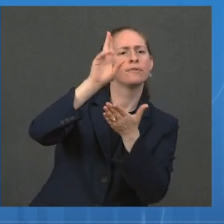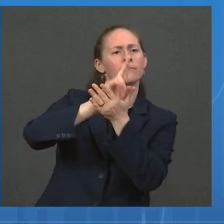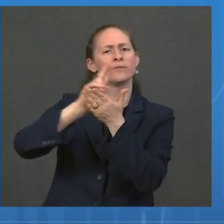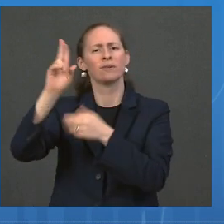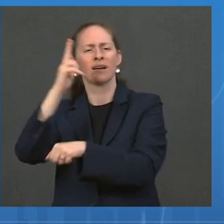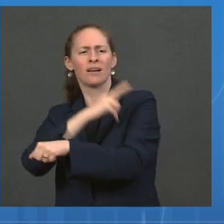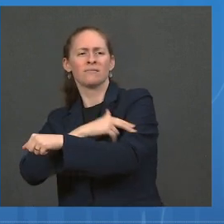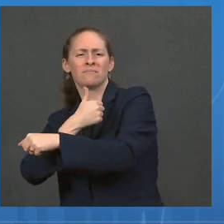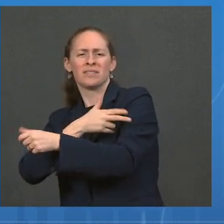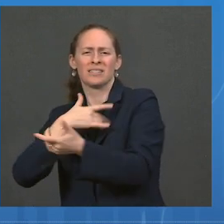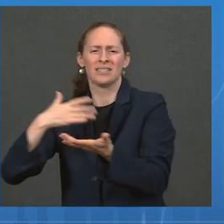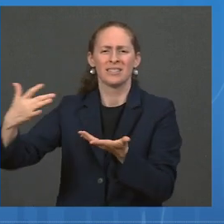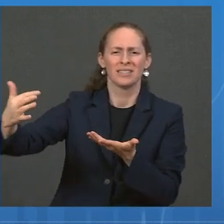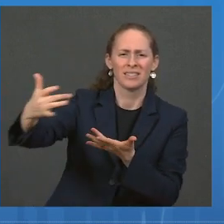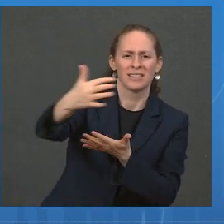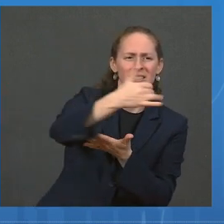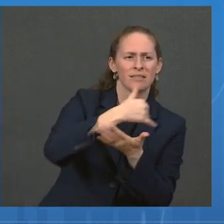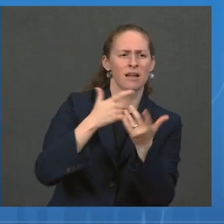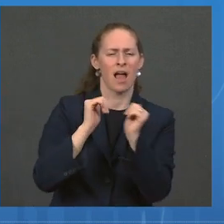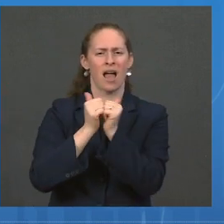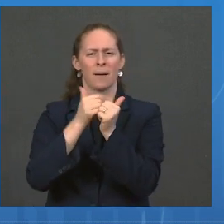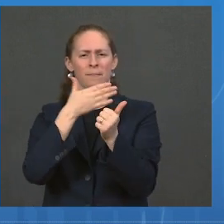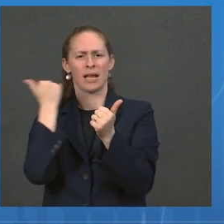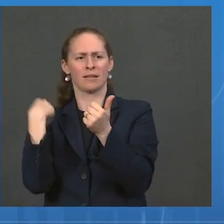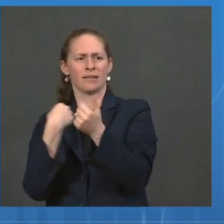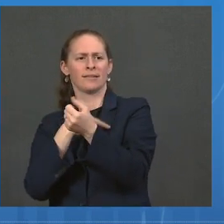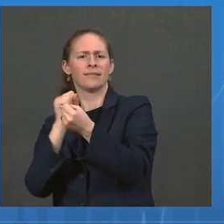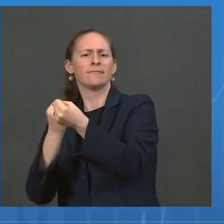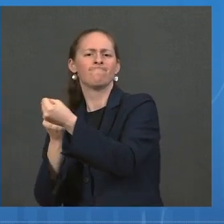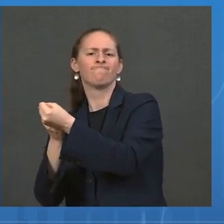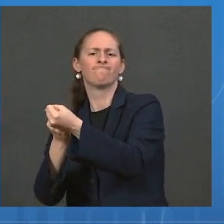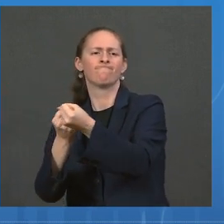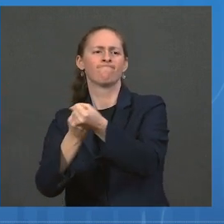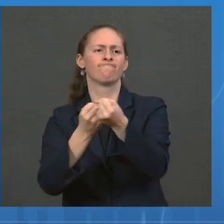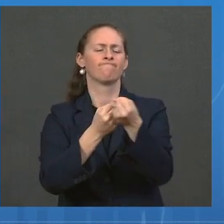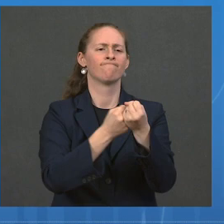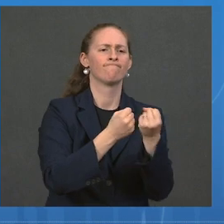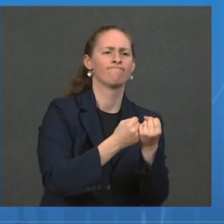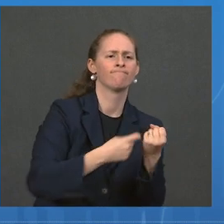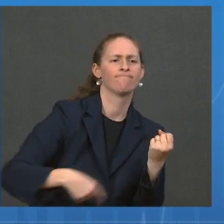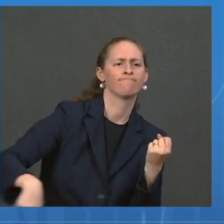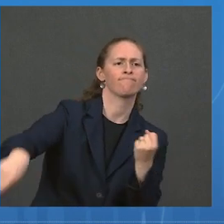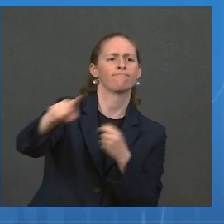such as monoclonal antibodies and vaccines. At this time, there is no evidence